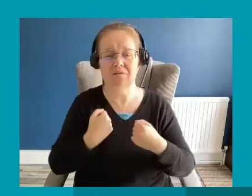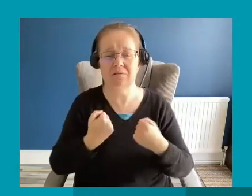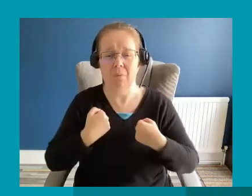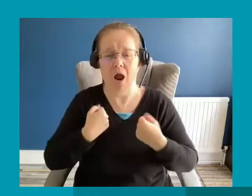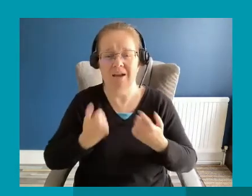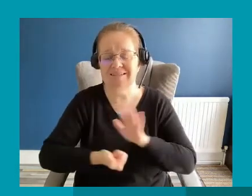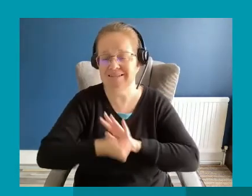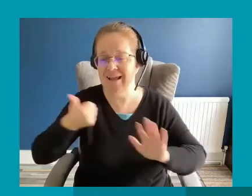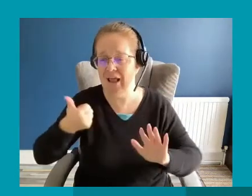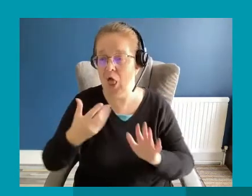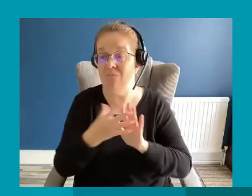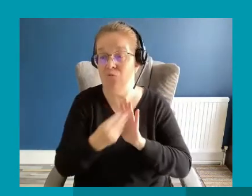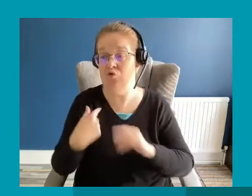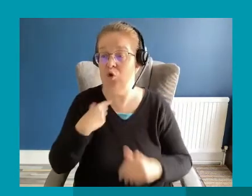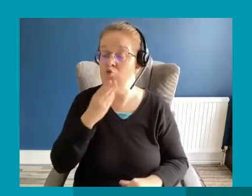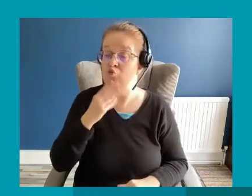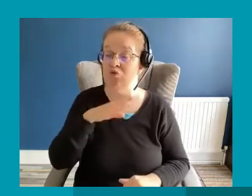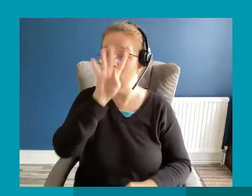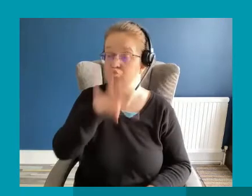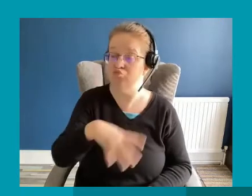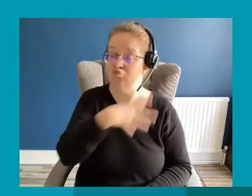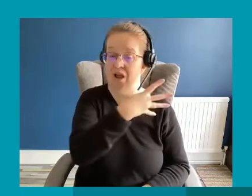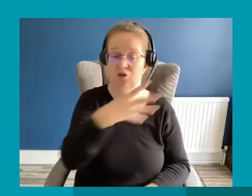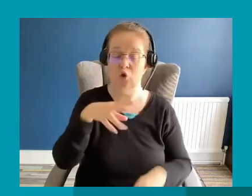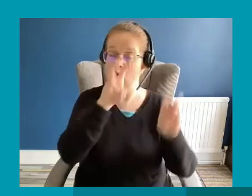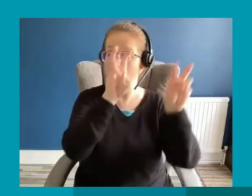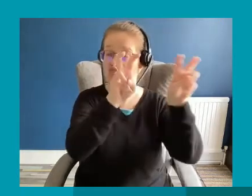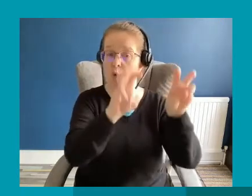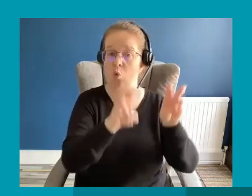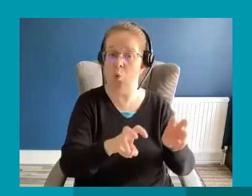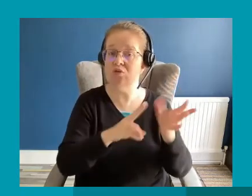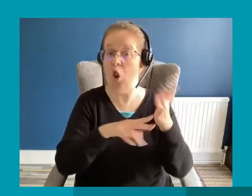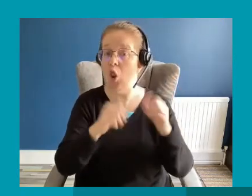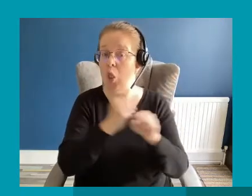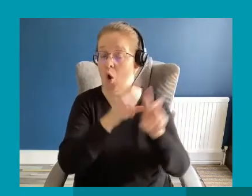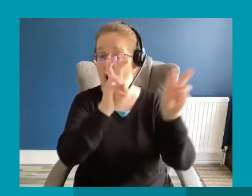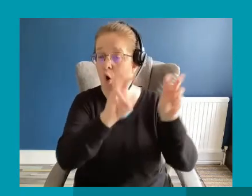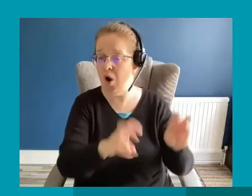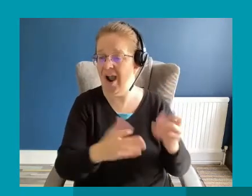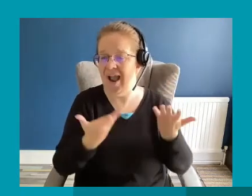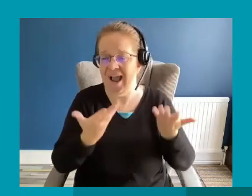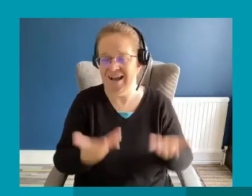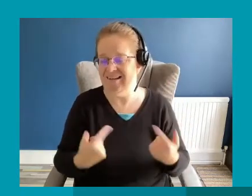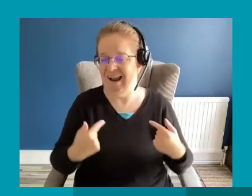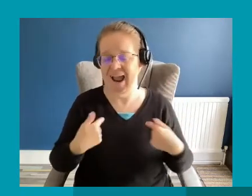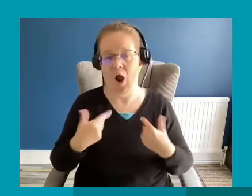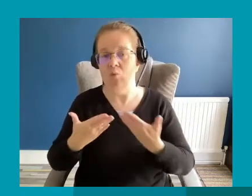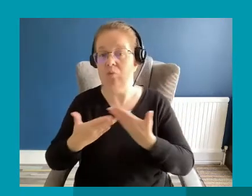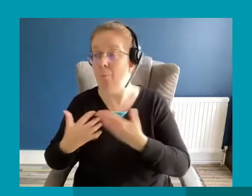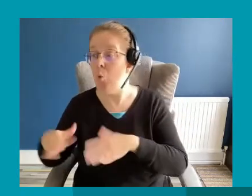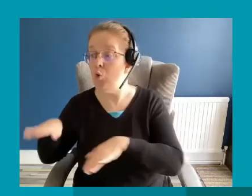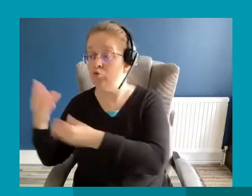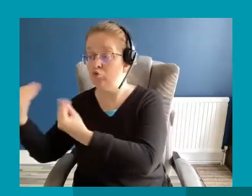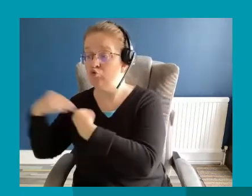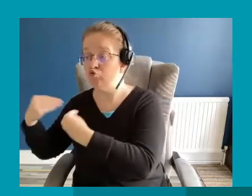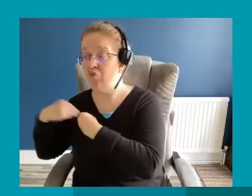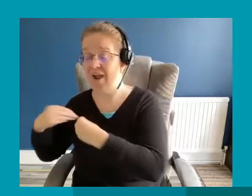For example, in the past I use spreadsheets to record and log. Now I have taken further advantage of training and have excelled.